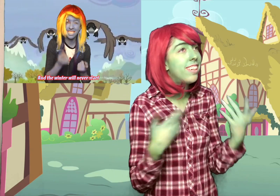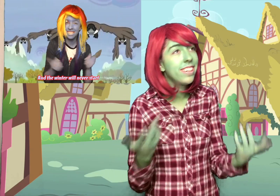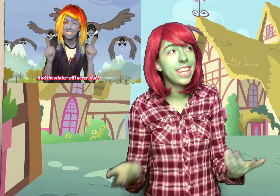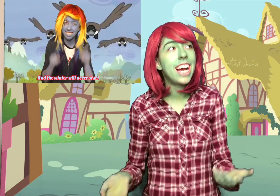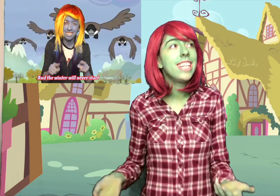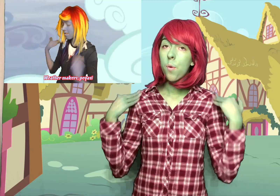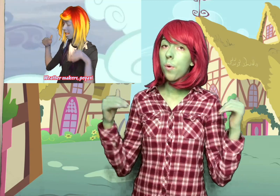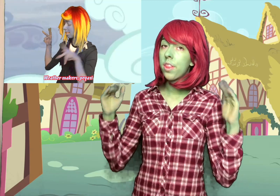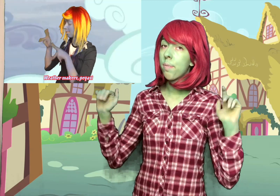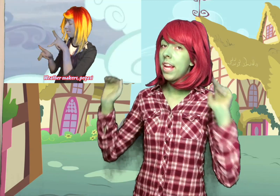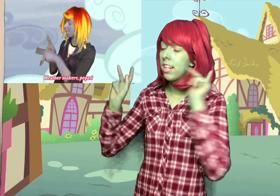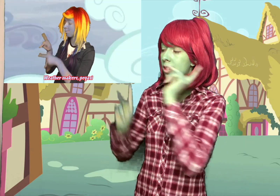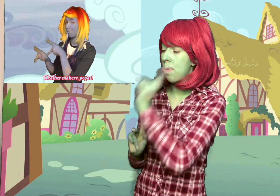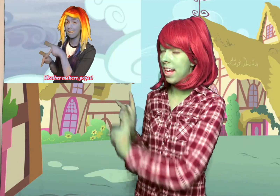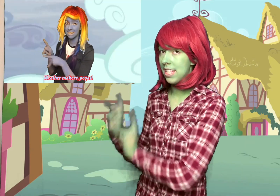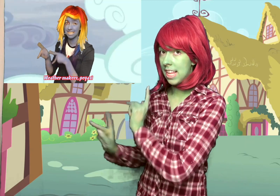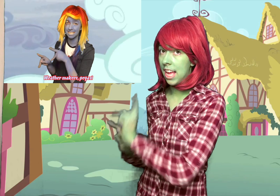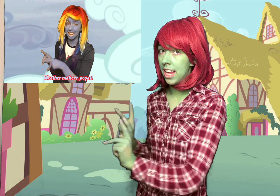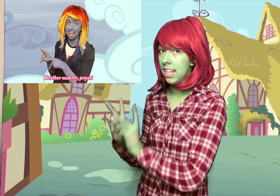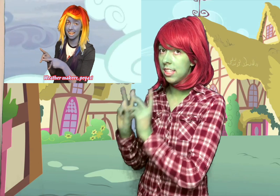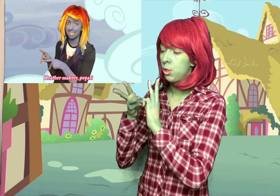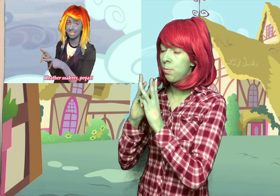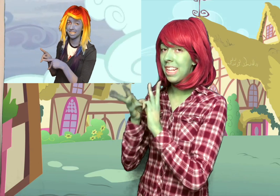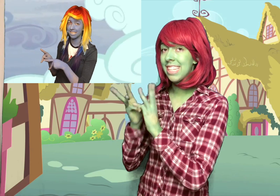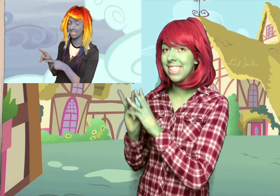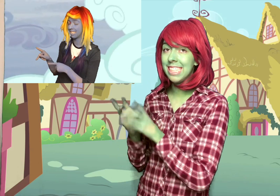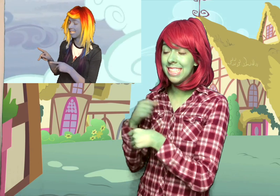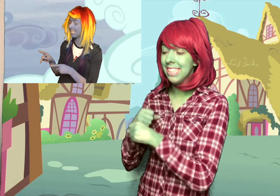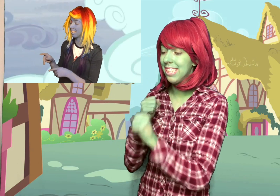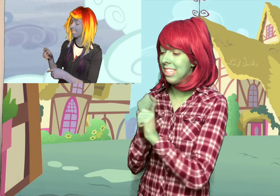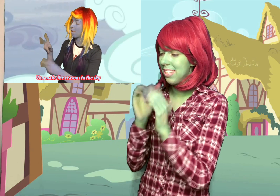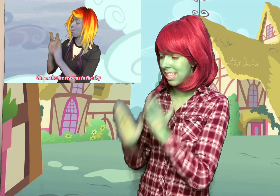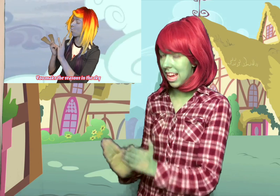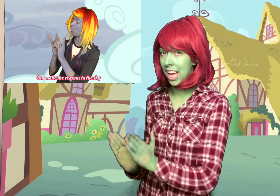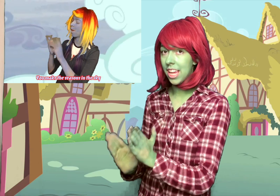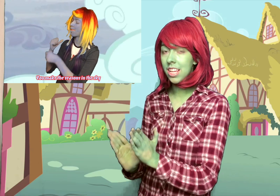all that "weather makers pegasi who make the seasons in the sky"